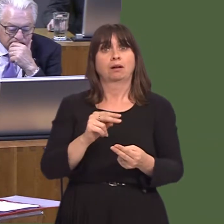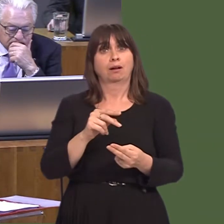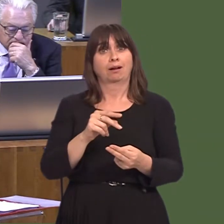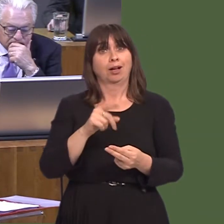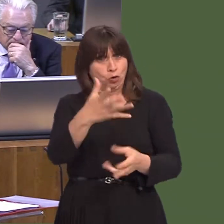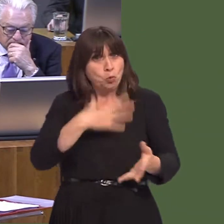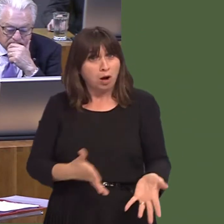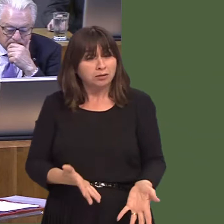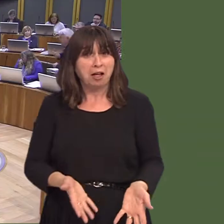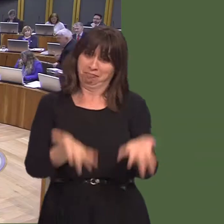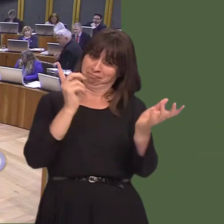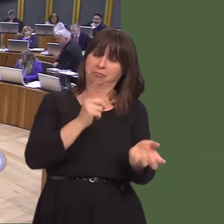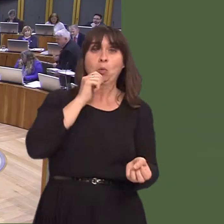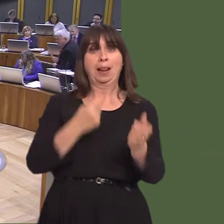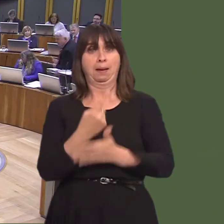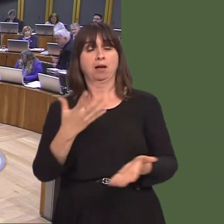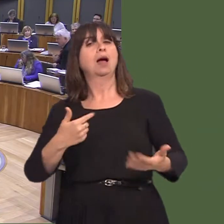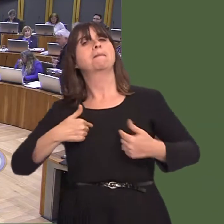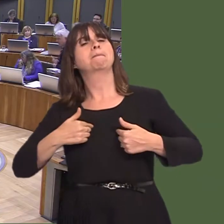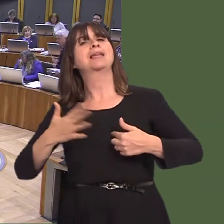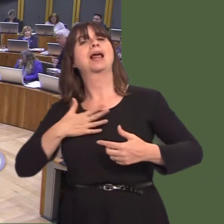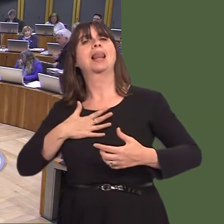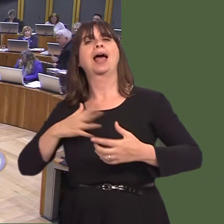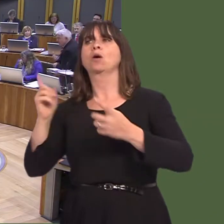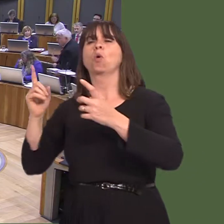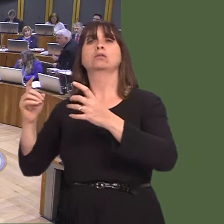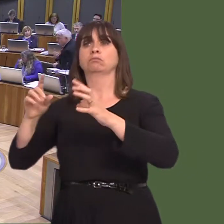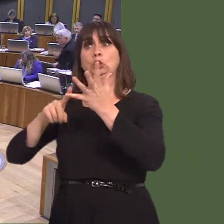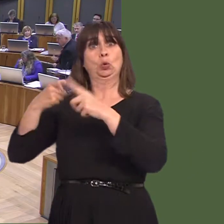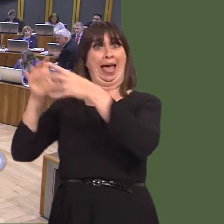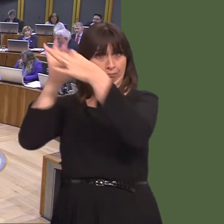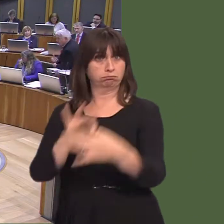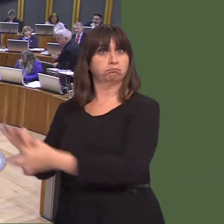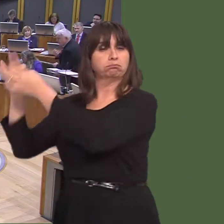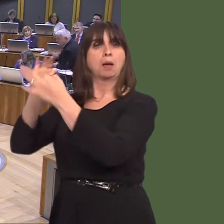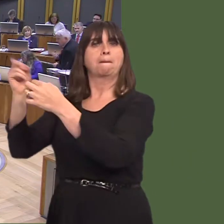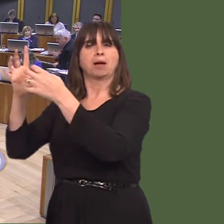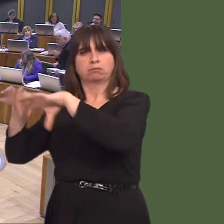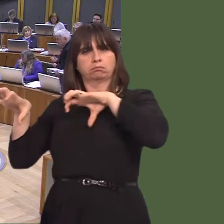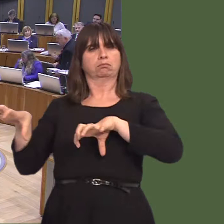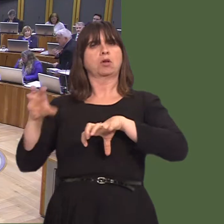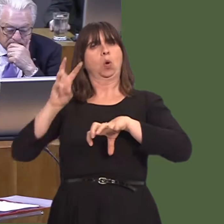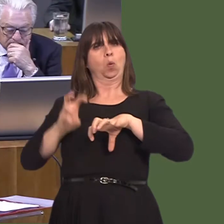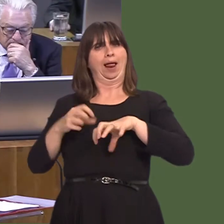That's what her party exists for. For me, I am a devolutionist. I believe the people of Wales deserve a strong voice, but we also have to make sure we are